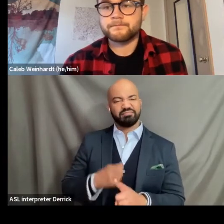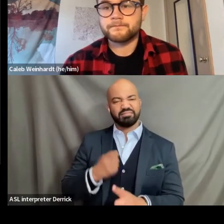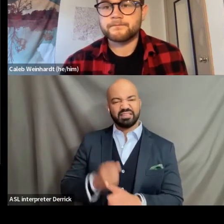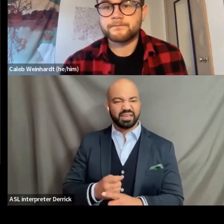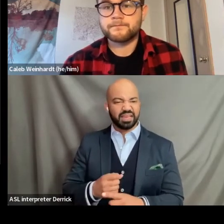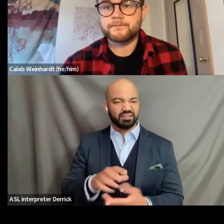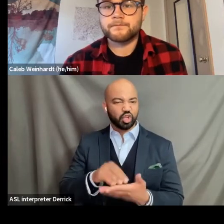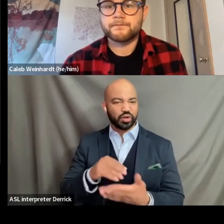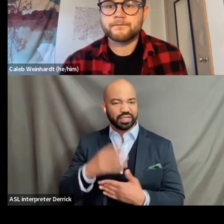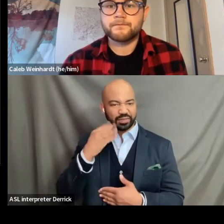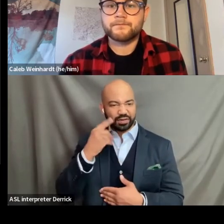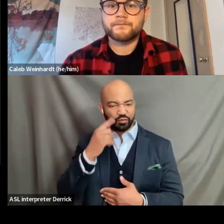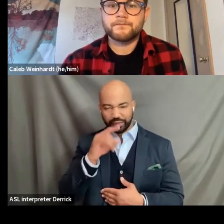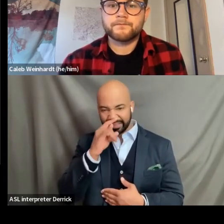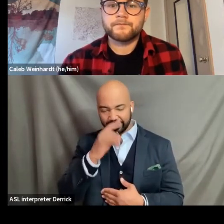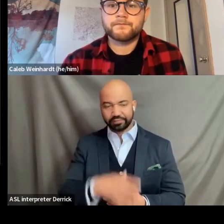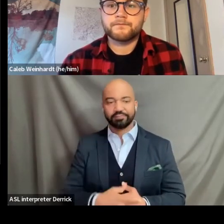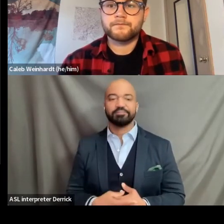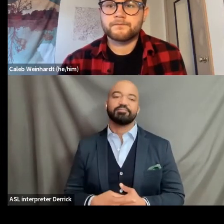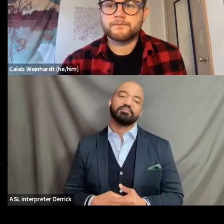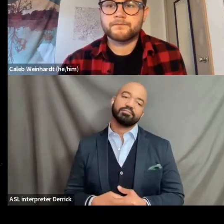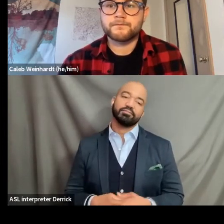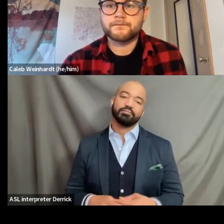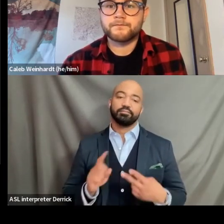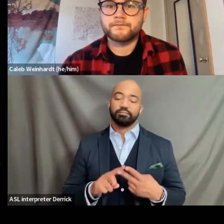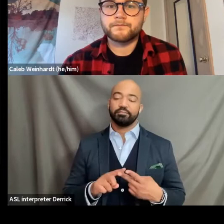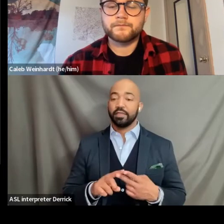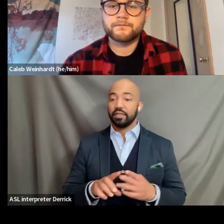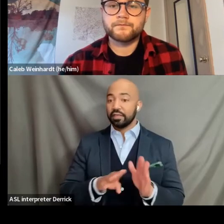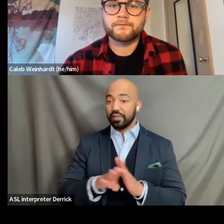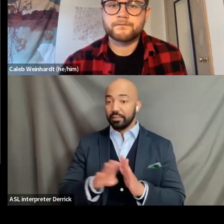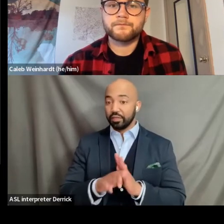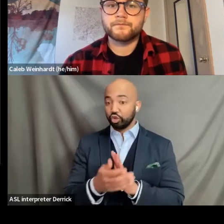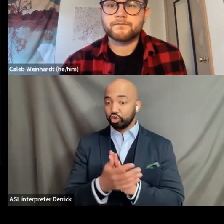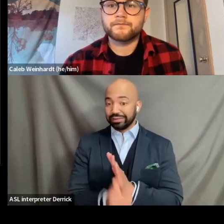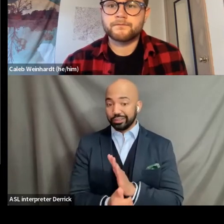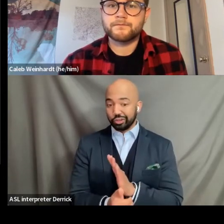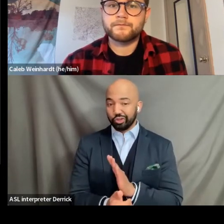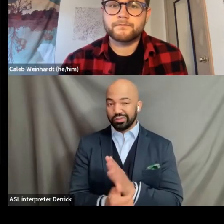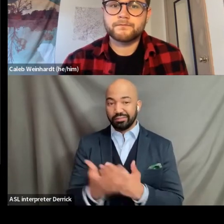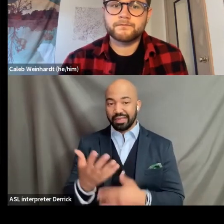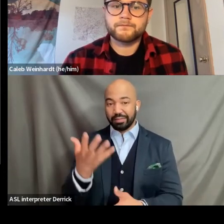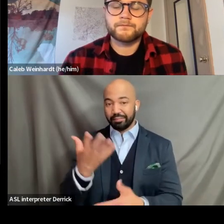People might miss out on key developmental skills and those developmental skills might be learning